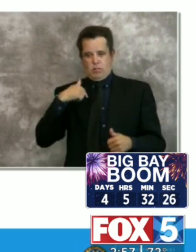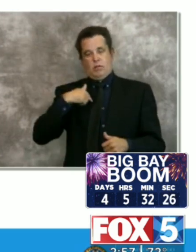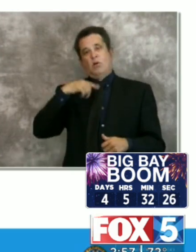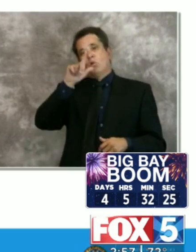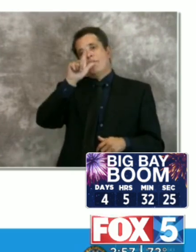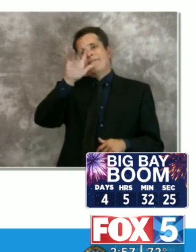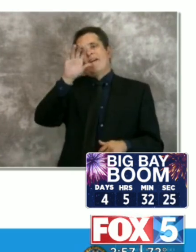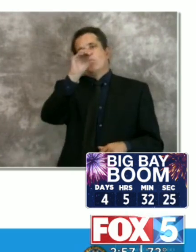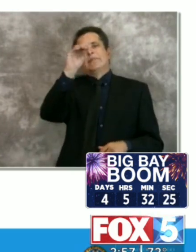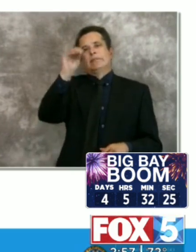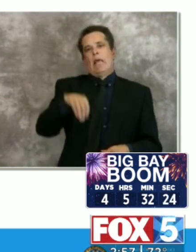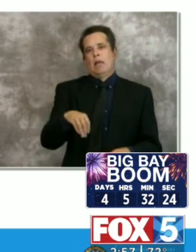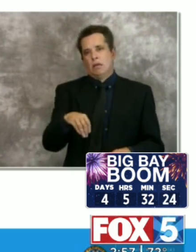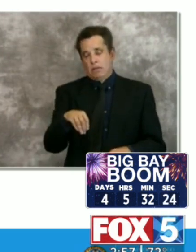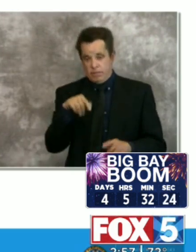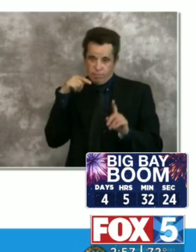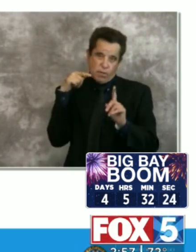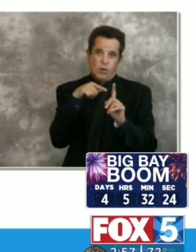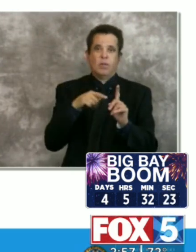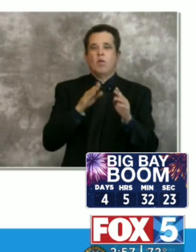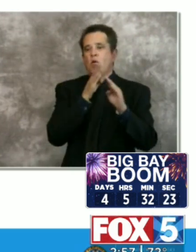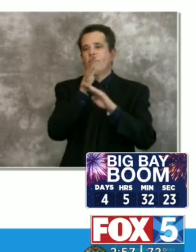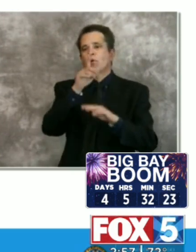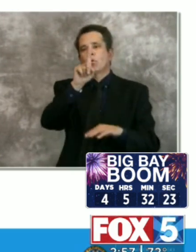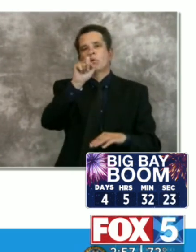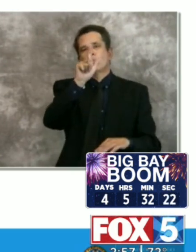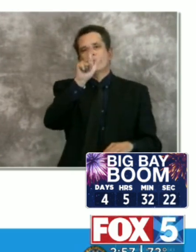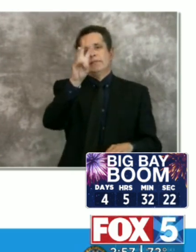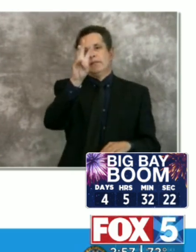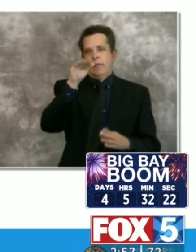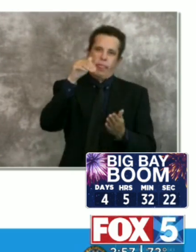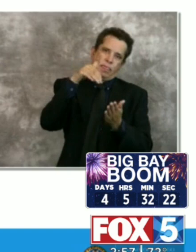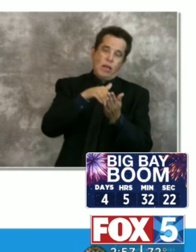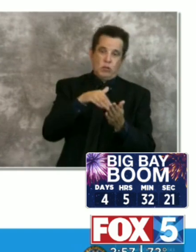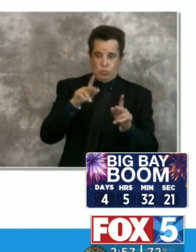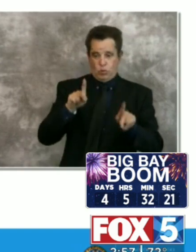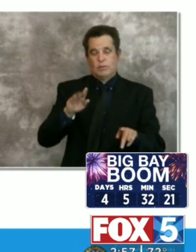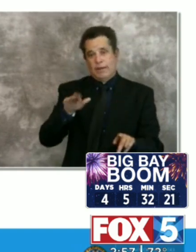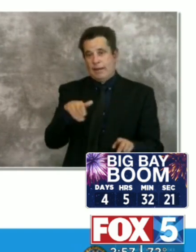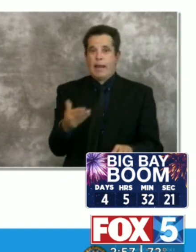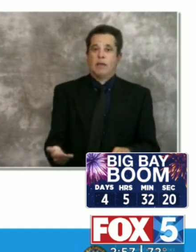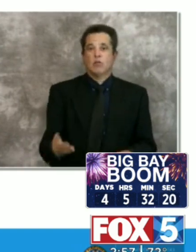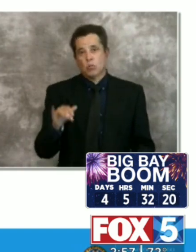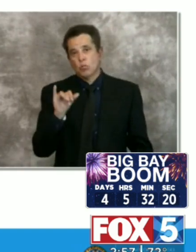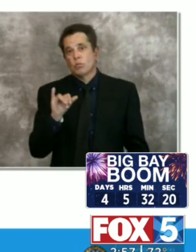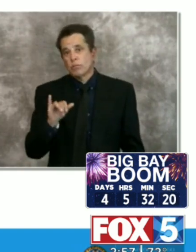NATIONWIDE THE UNITED STATES IS REPORTING OVER 2.6 MILLION POSITIVE CASES. NOW AT 25% OF